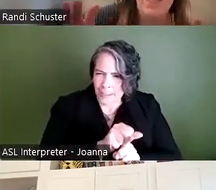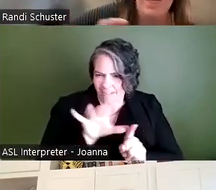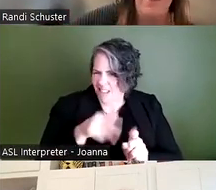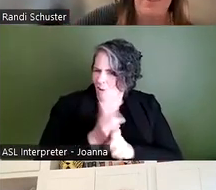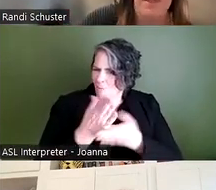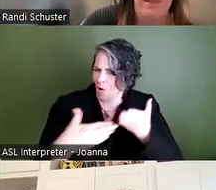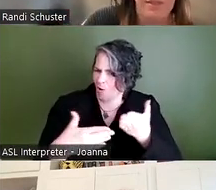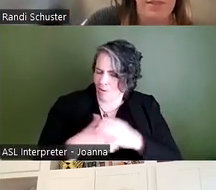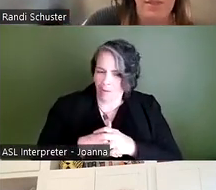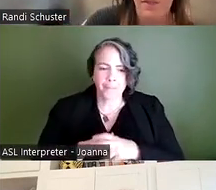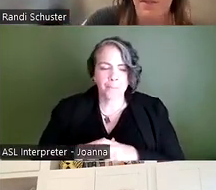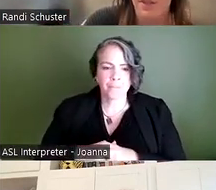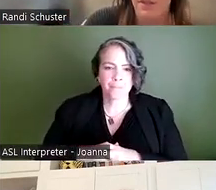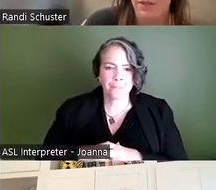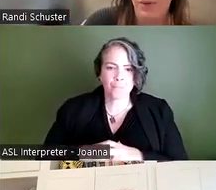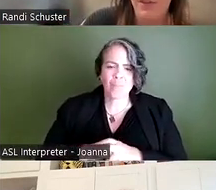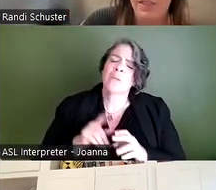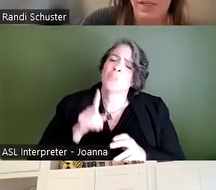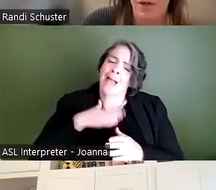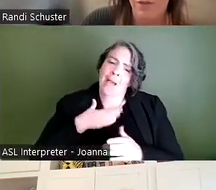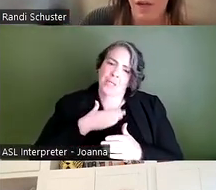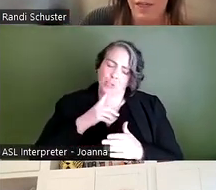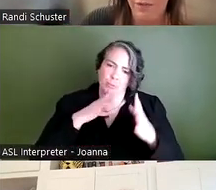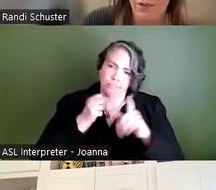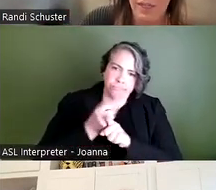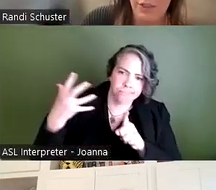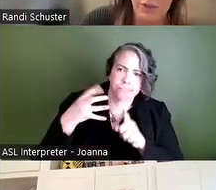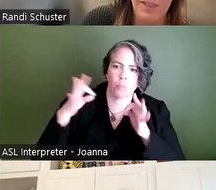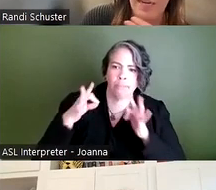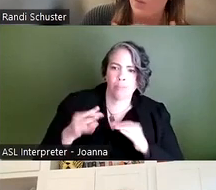again, happy to discuss in greater detail offline if there's any interest in any one